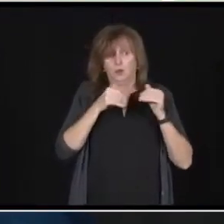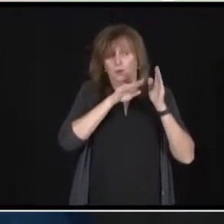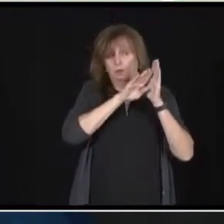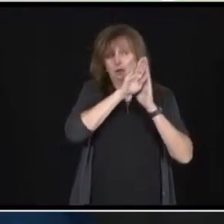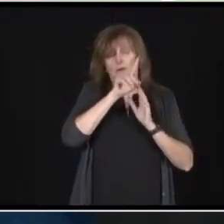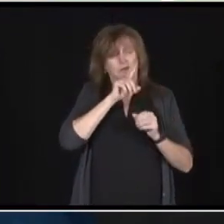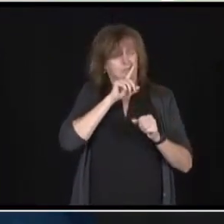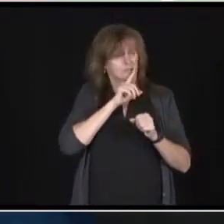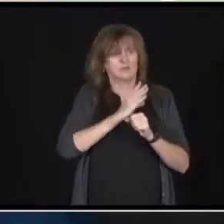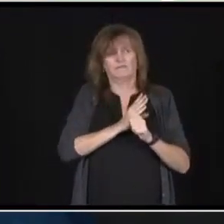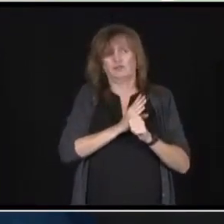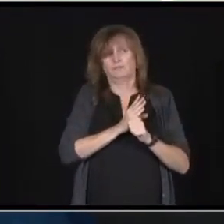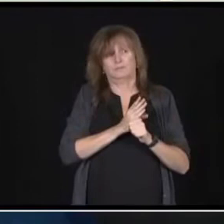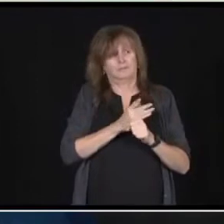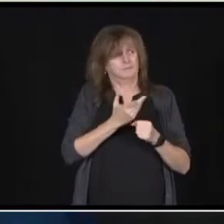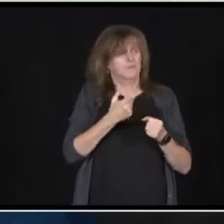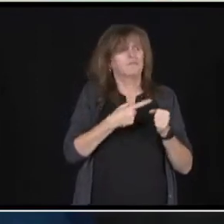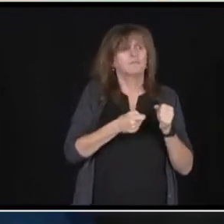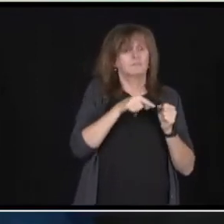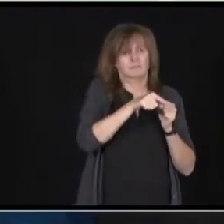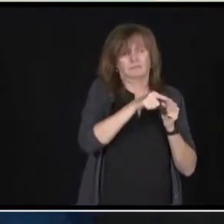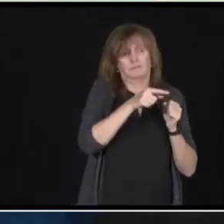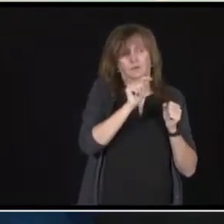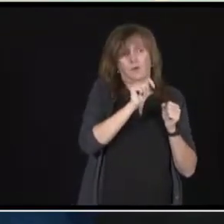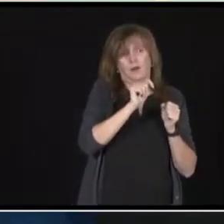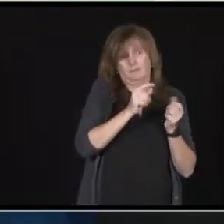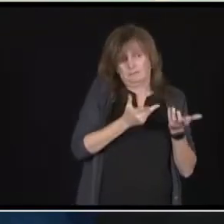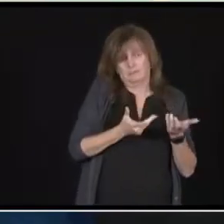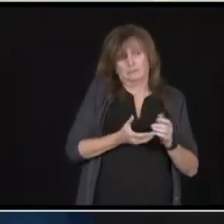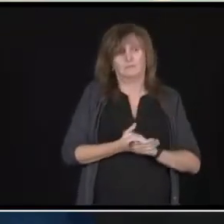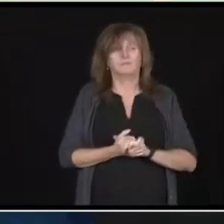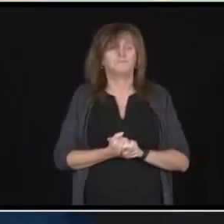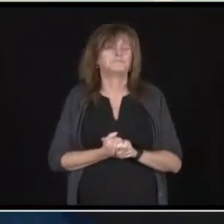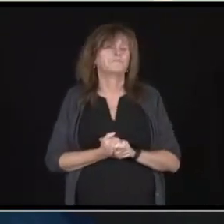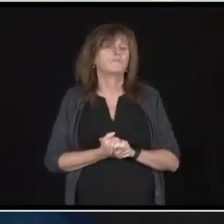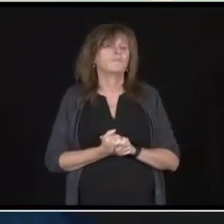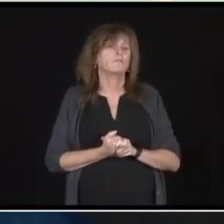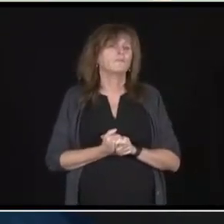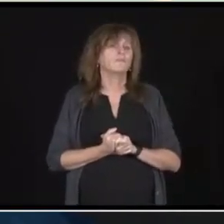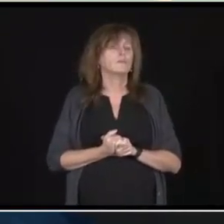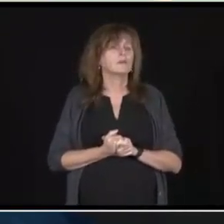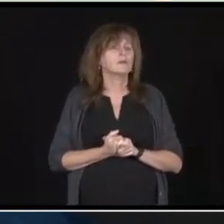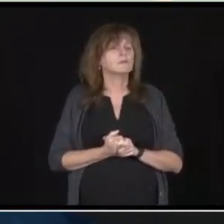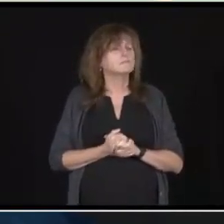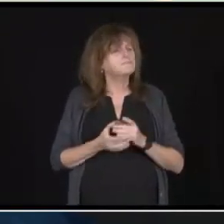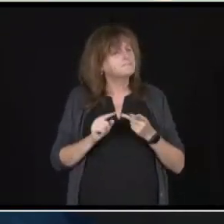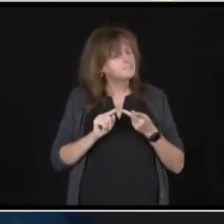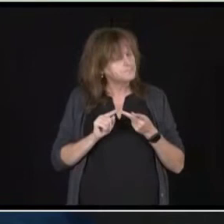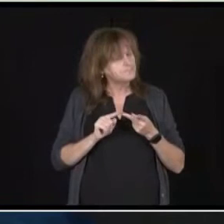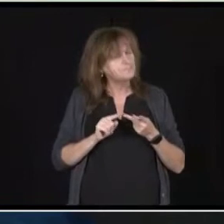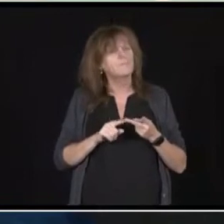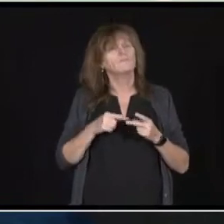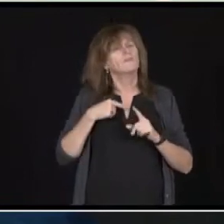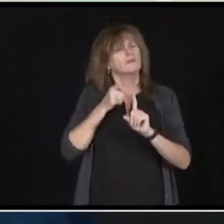But as the premerger as mentioned, we know Ottawa is a hotspot. And this is confirming that it is a hotspot.